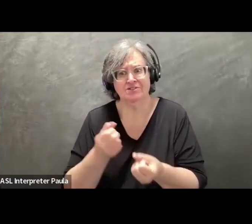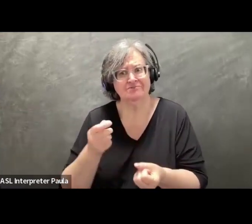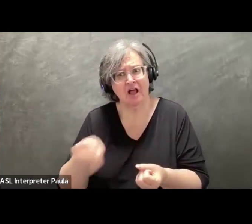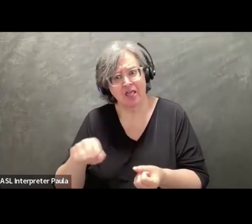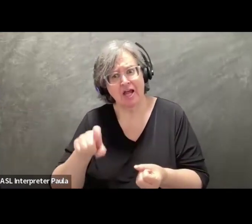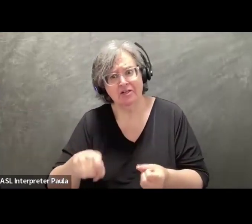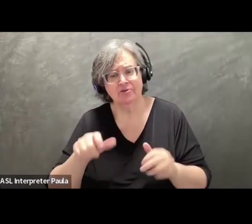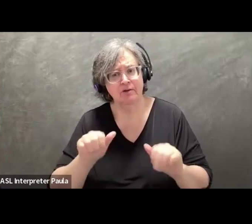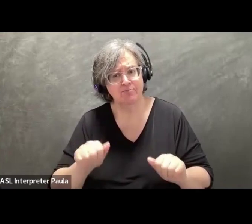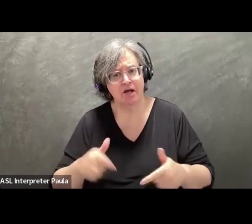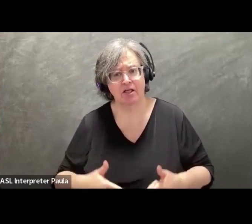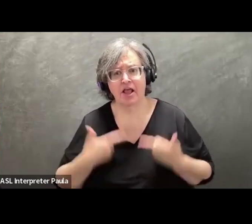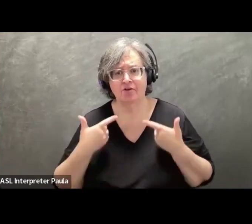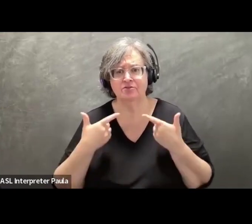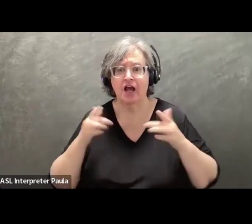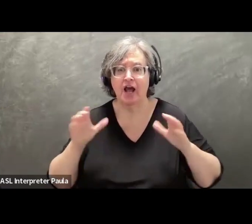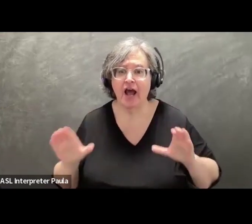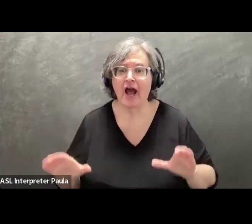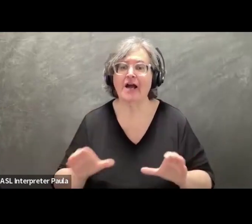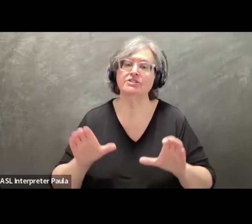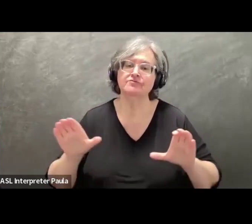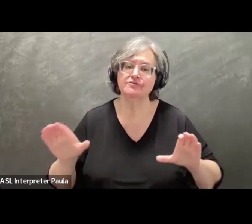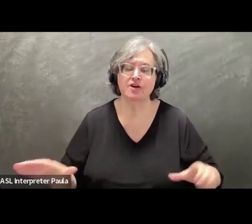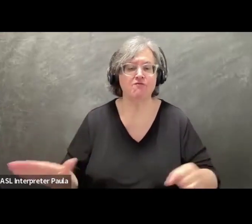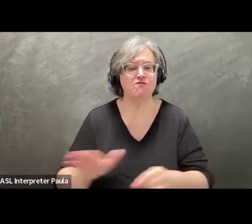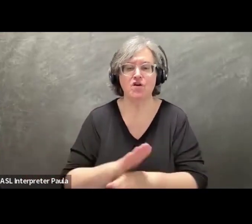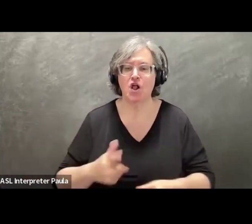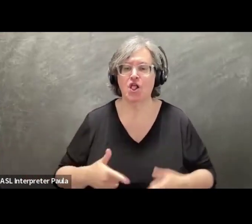able to live very active and full lives in the community